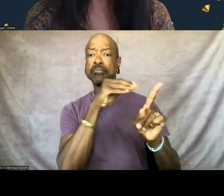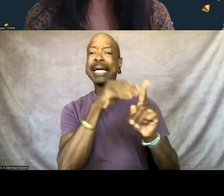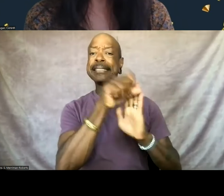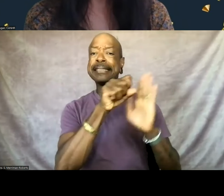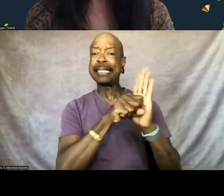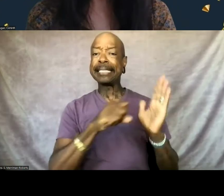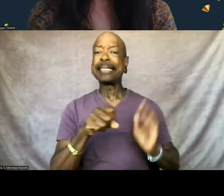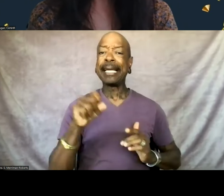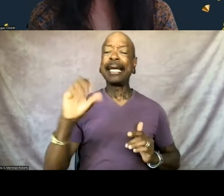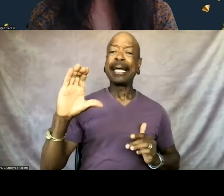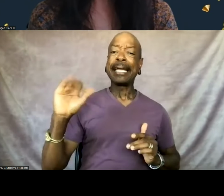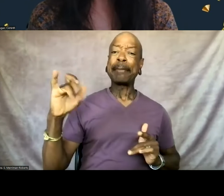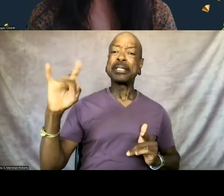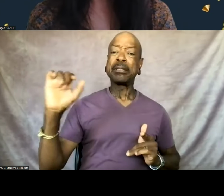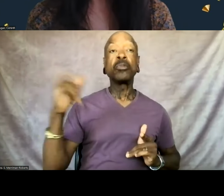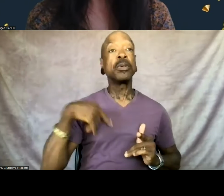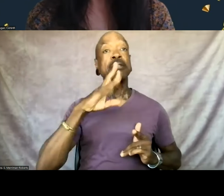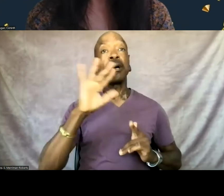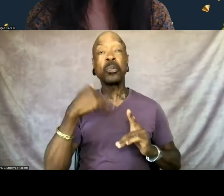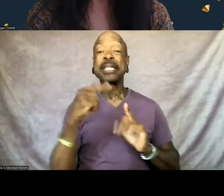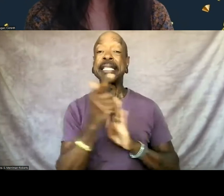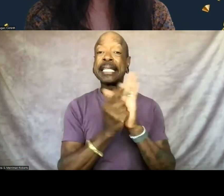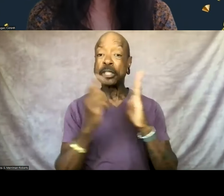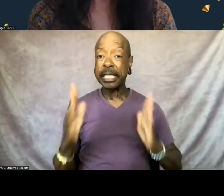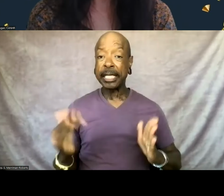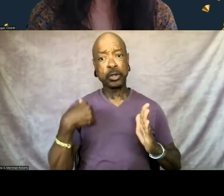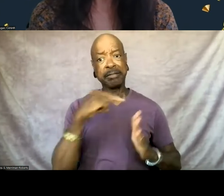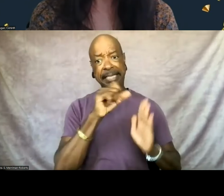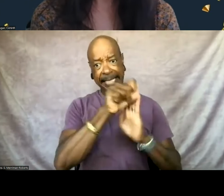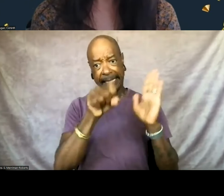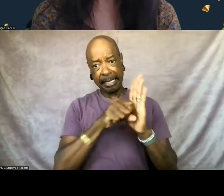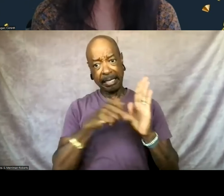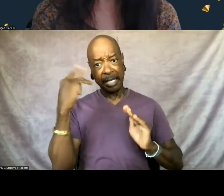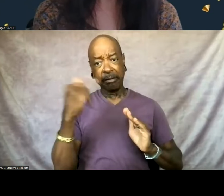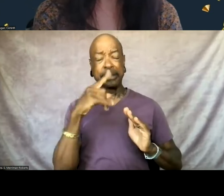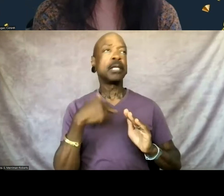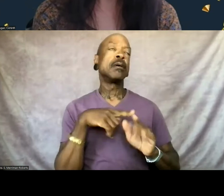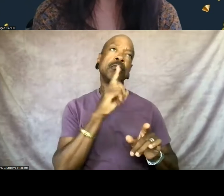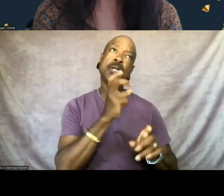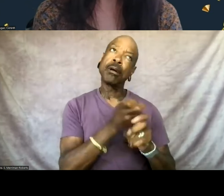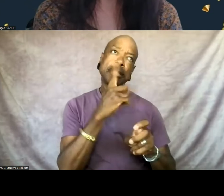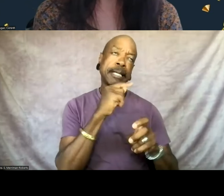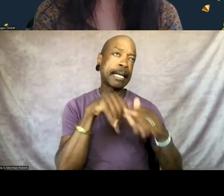. In terms of Medi-Cal, in terms of in-home supportive services. We have gone to the state capitol. We have talked